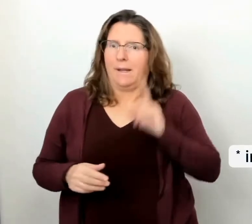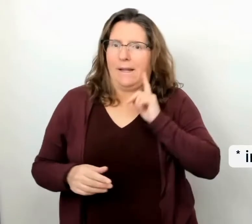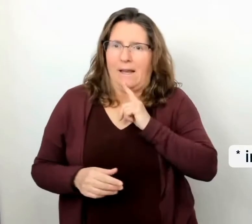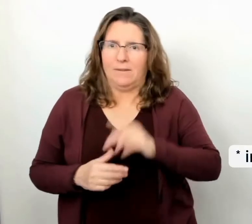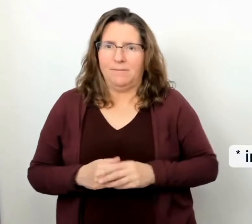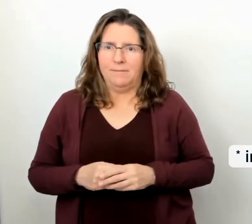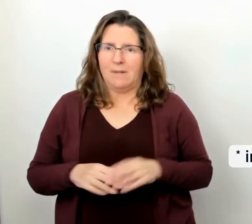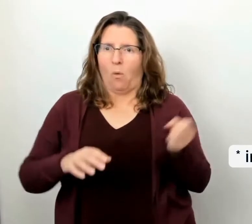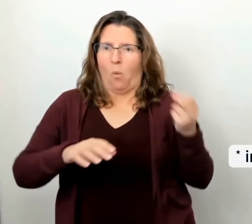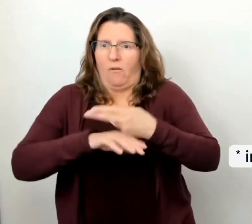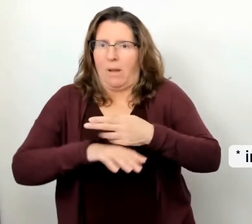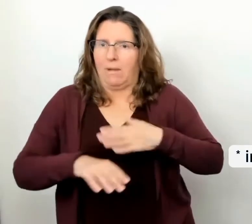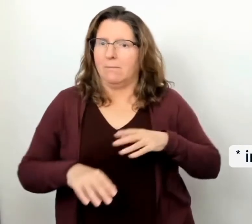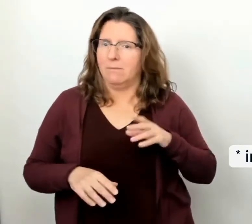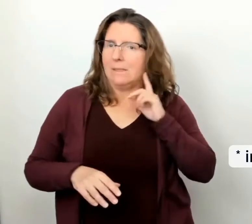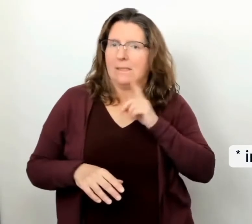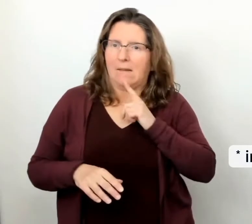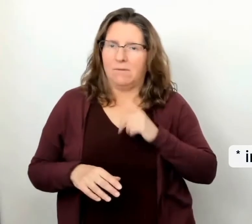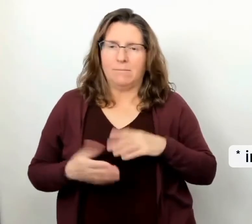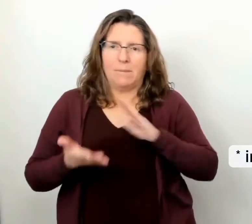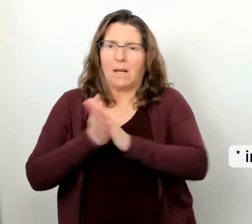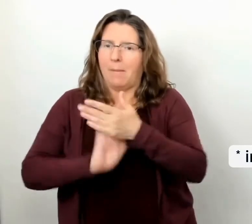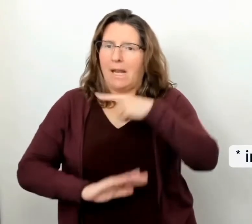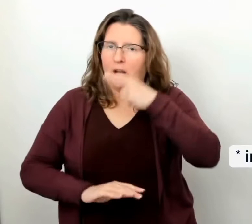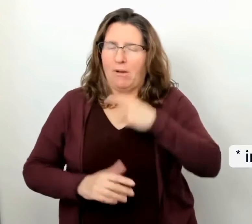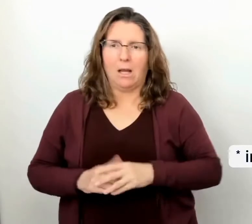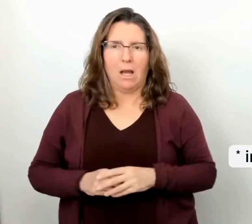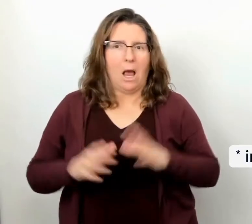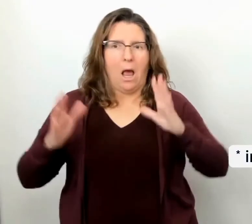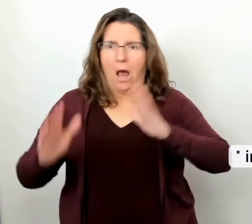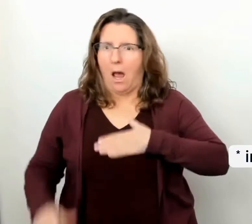Overcoming my deafness! That I was so successful as passing as hearing.